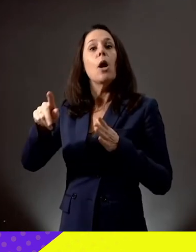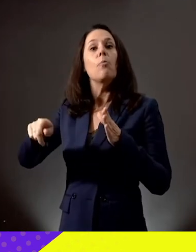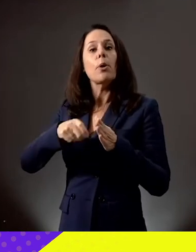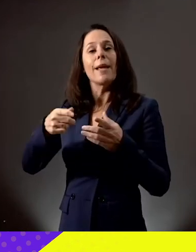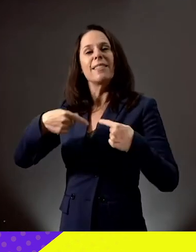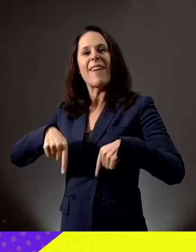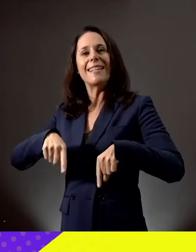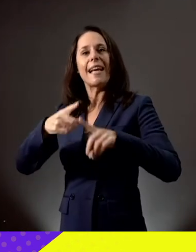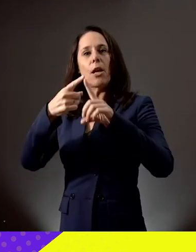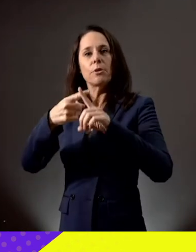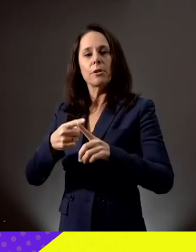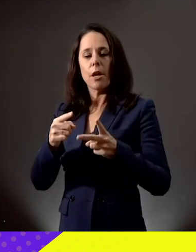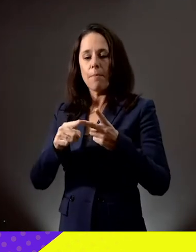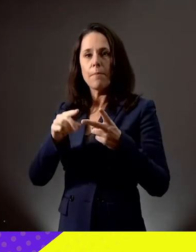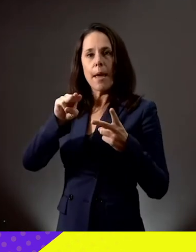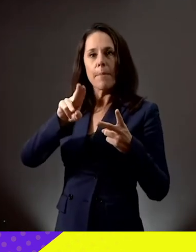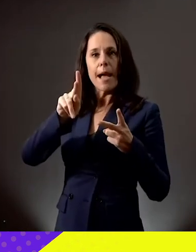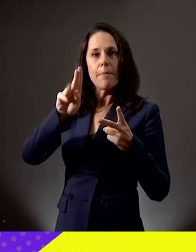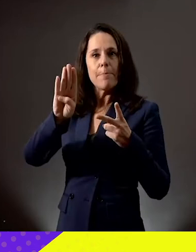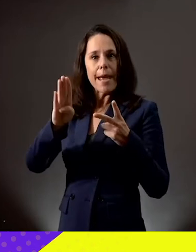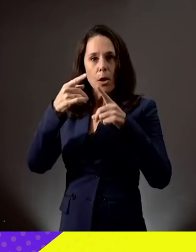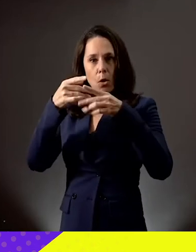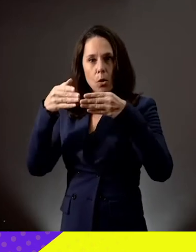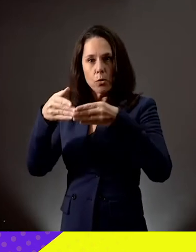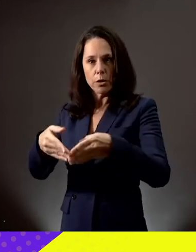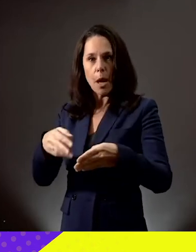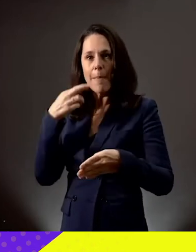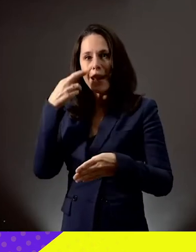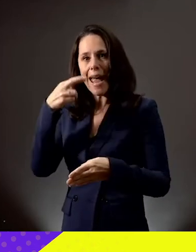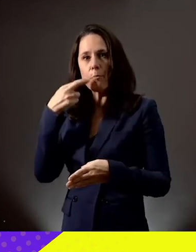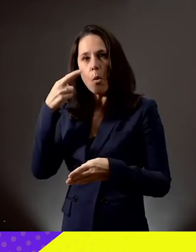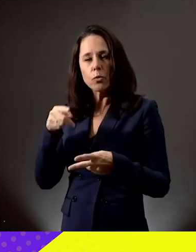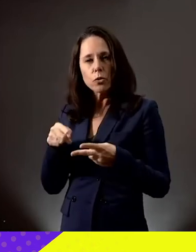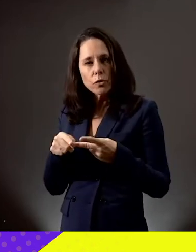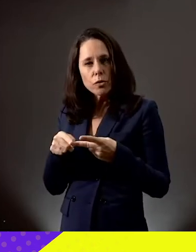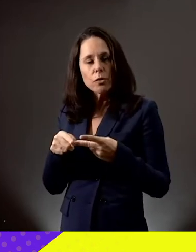MKB Rotterdam-Rijnmond with their jobs garden...